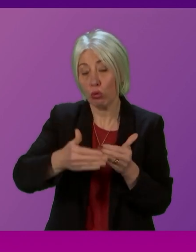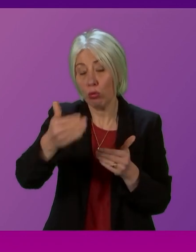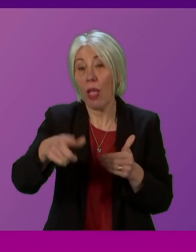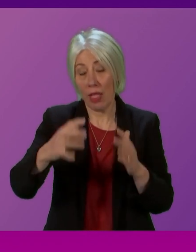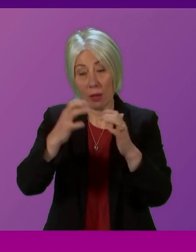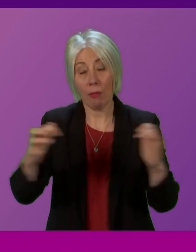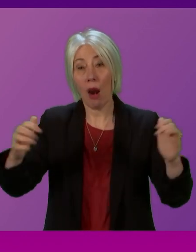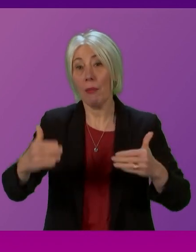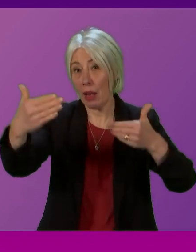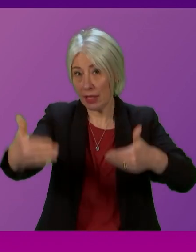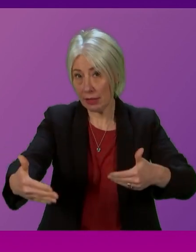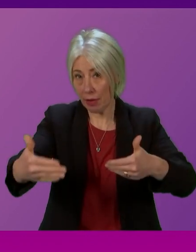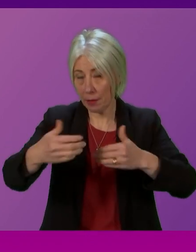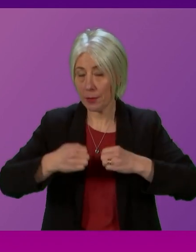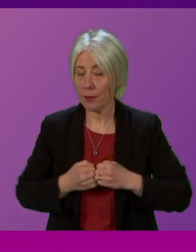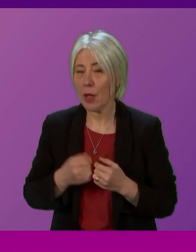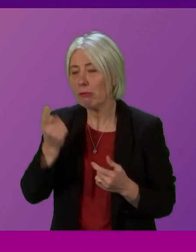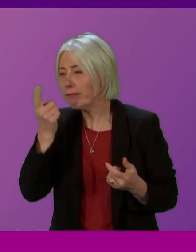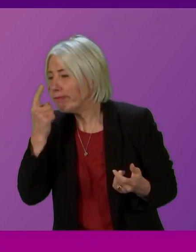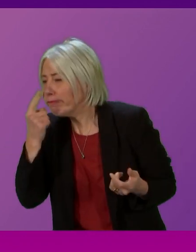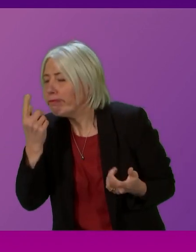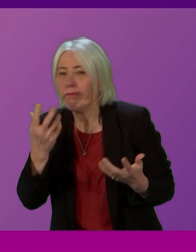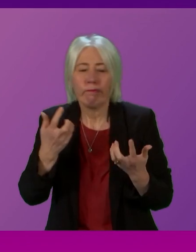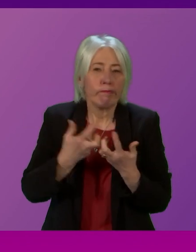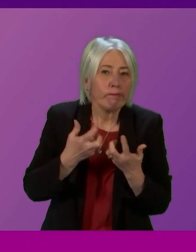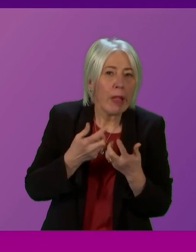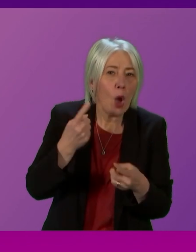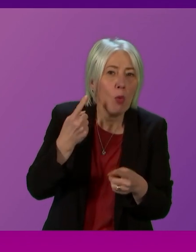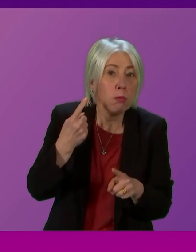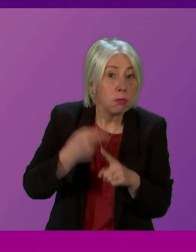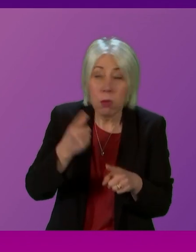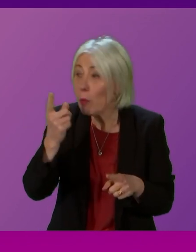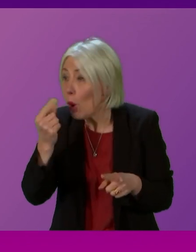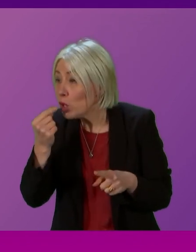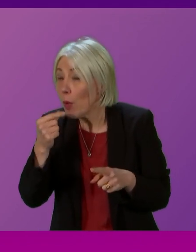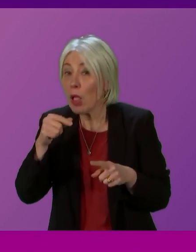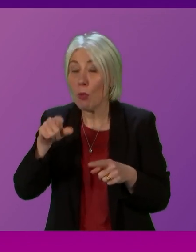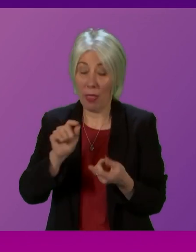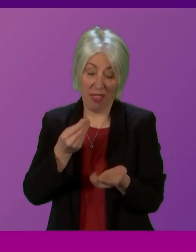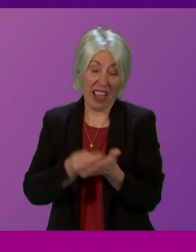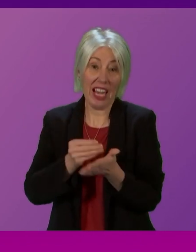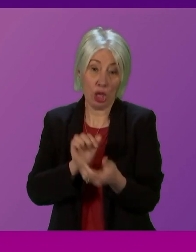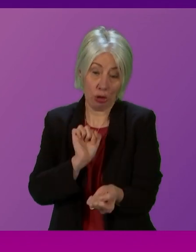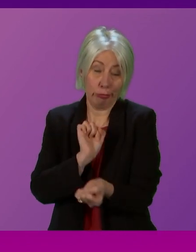We are currently looking to see how quickly that might be possible within the financial constraints that we are talking about.